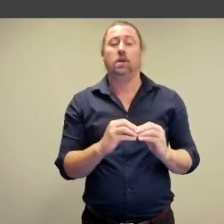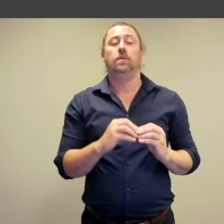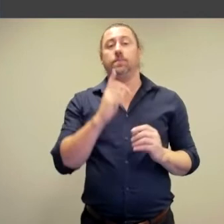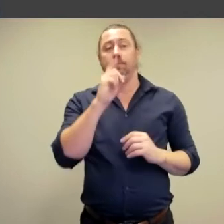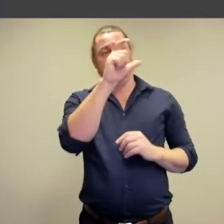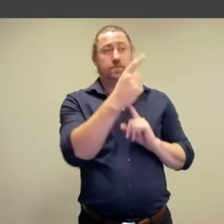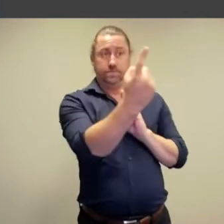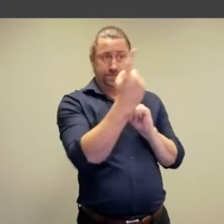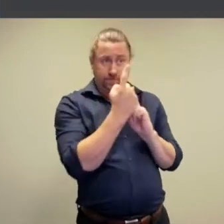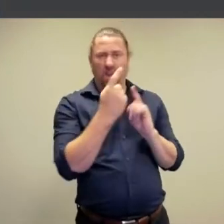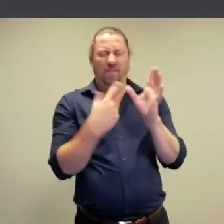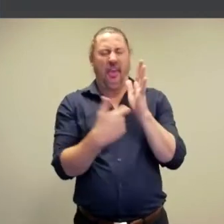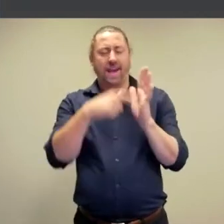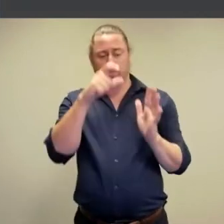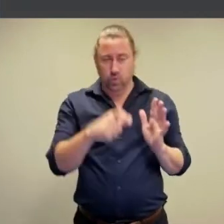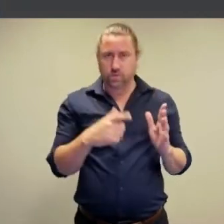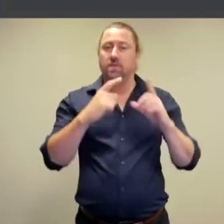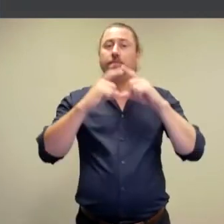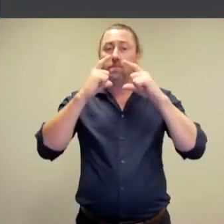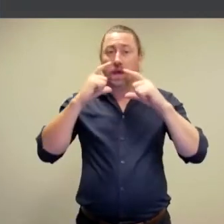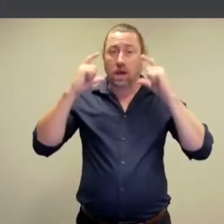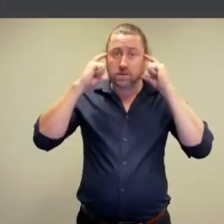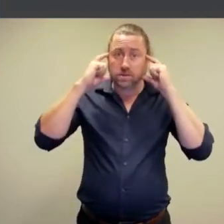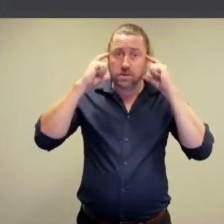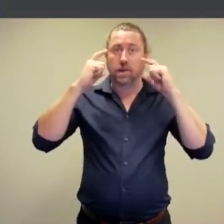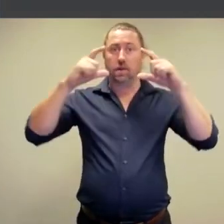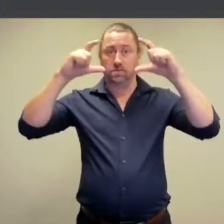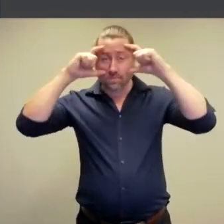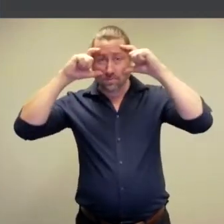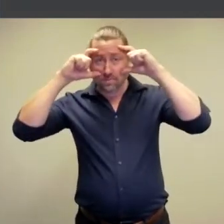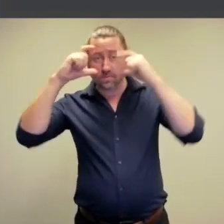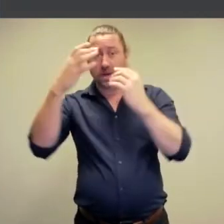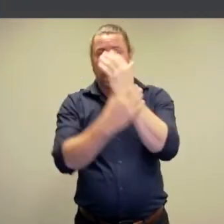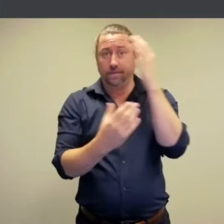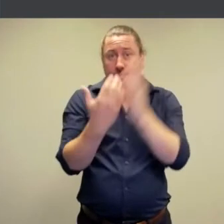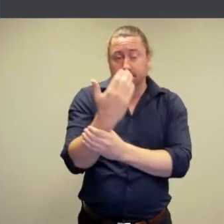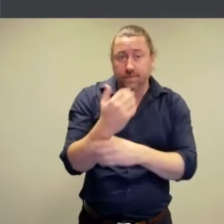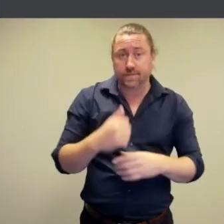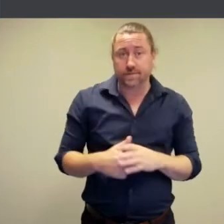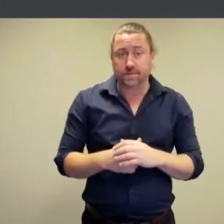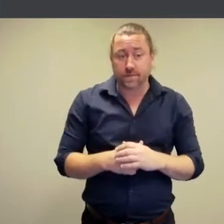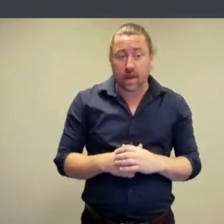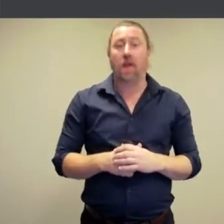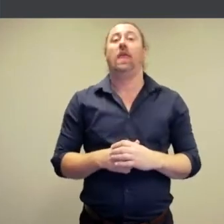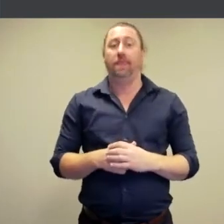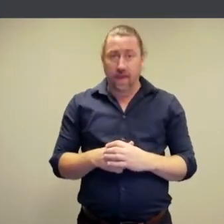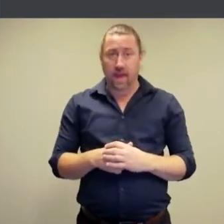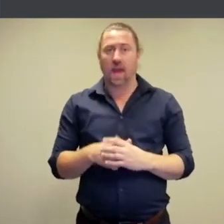the artists would put on their masks, glasses and gloves.